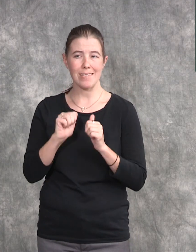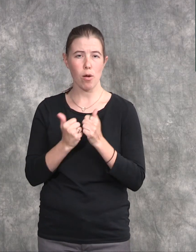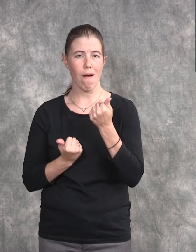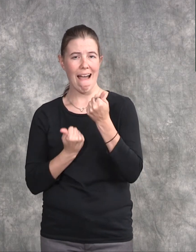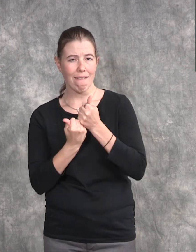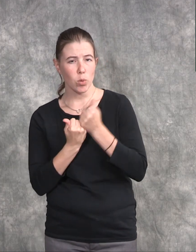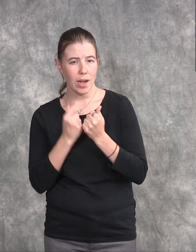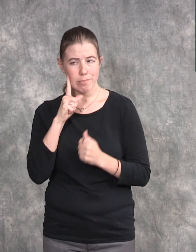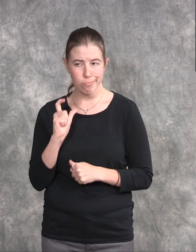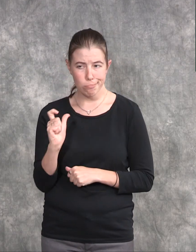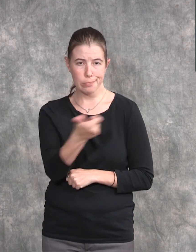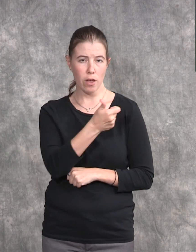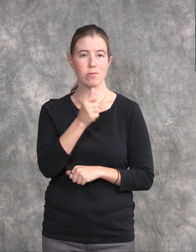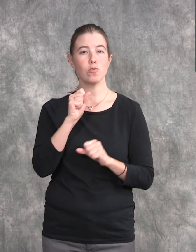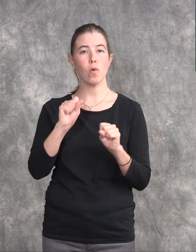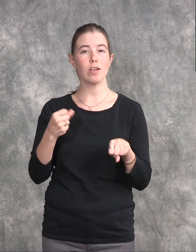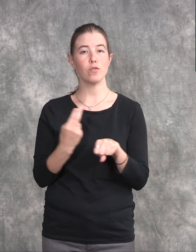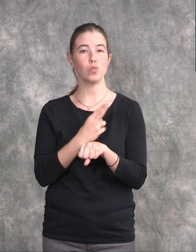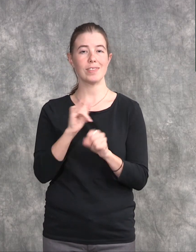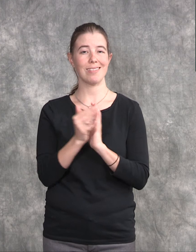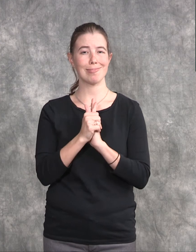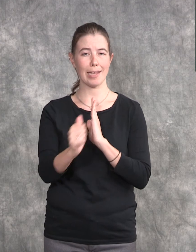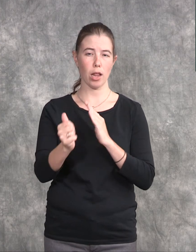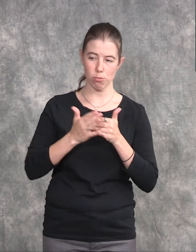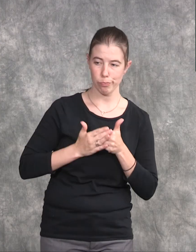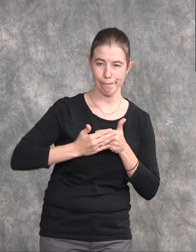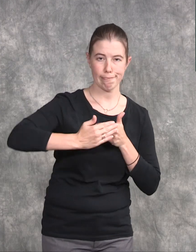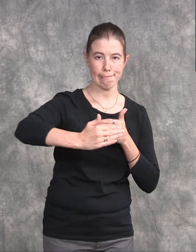how to advocate for themselves, so they can use that skill in future.